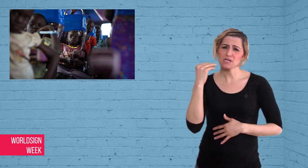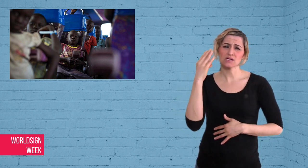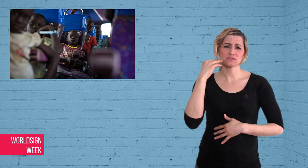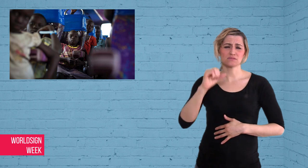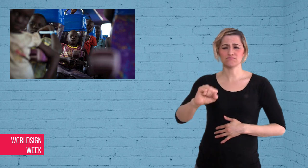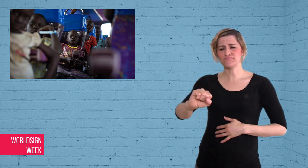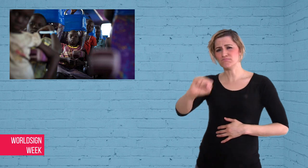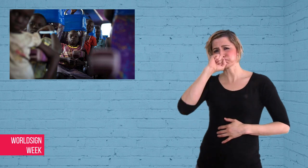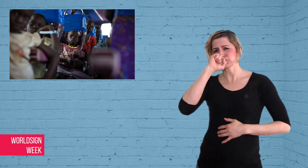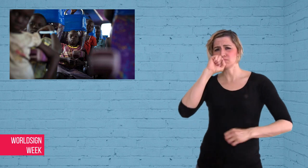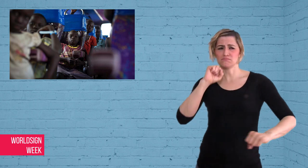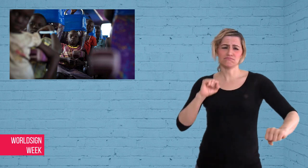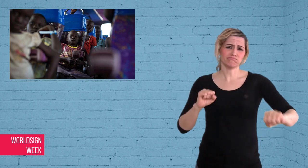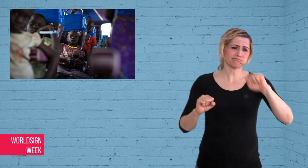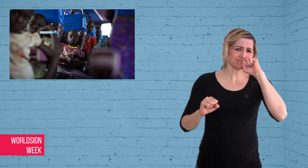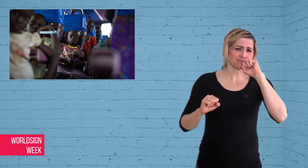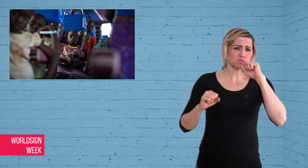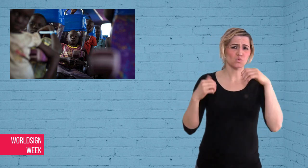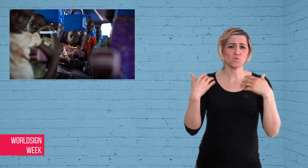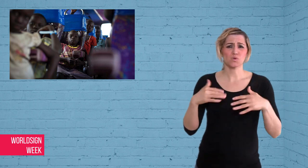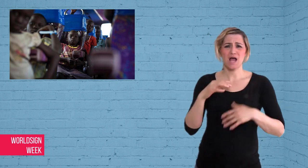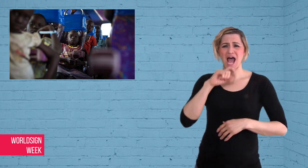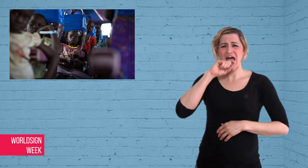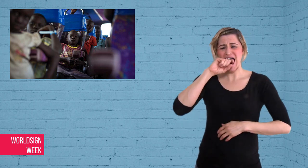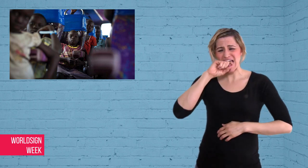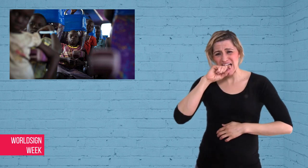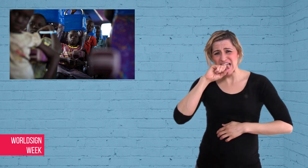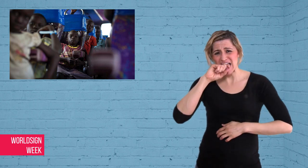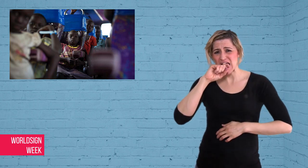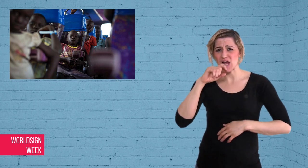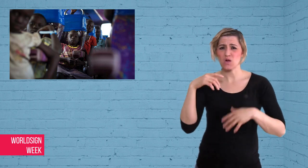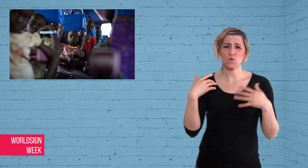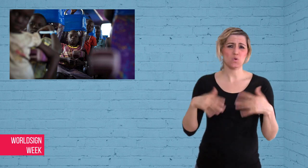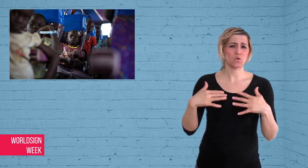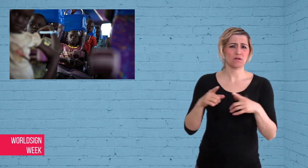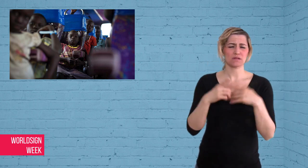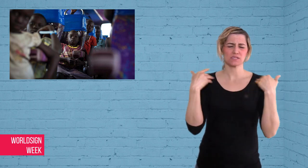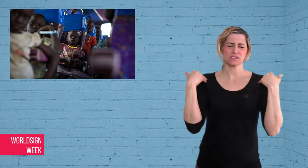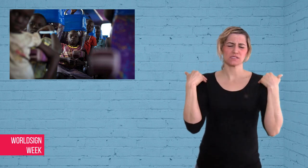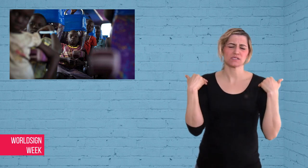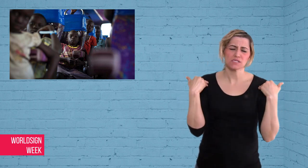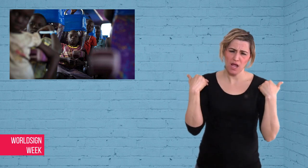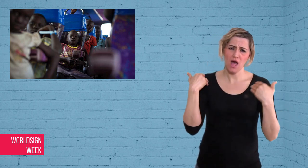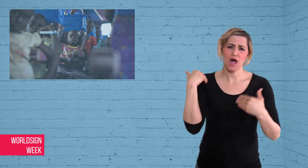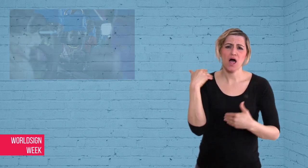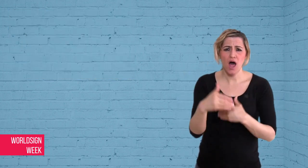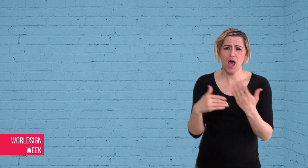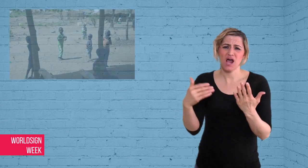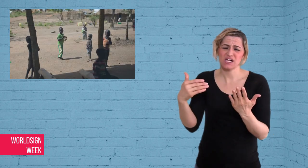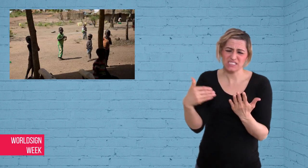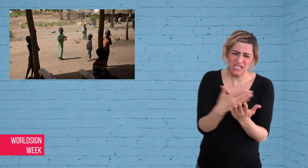experienced extreme hardships, and the